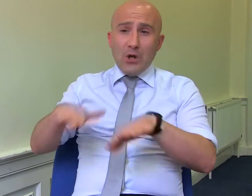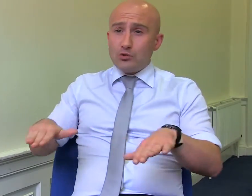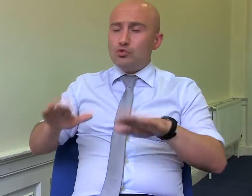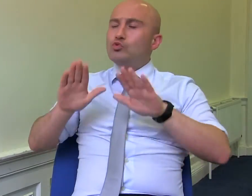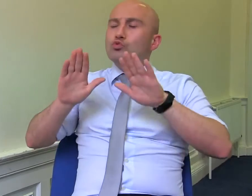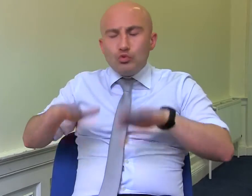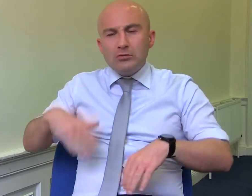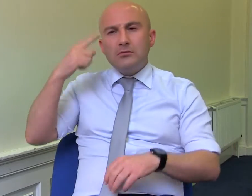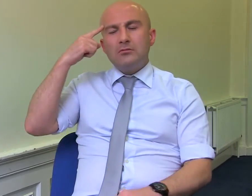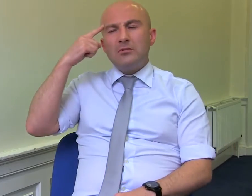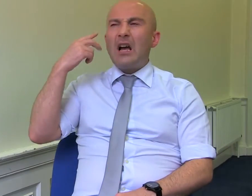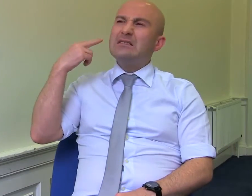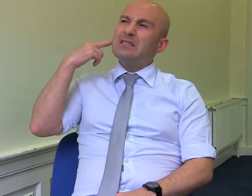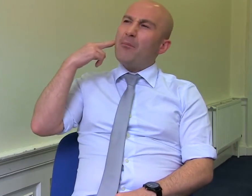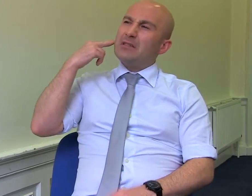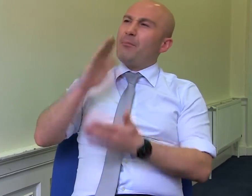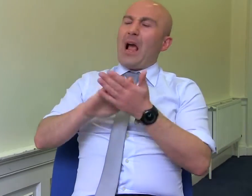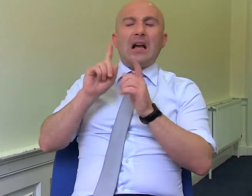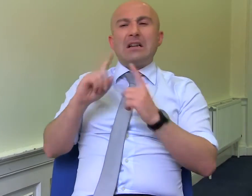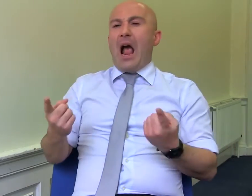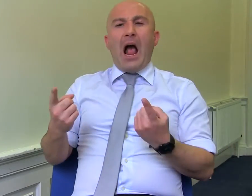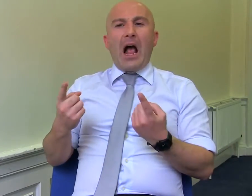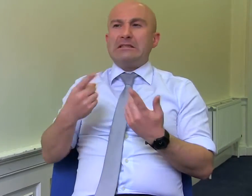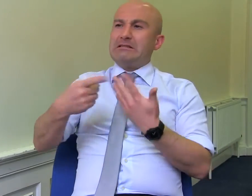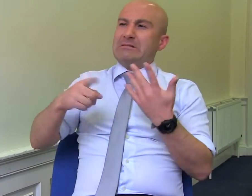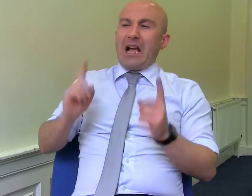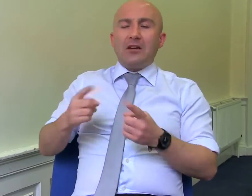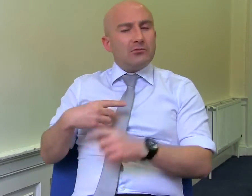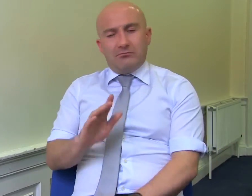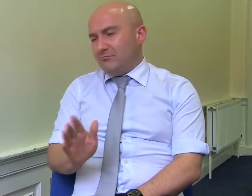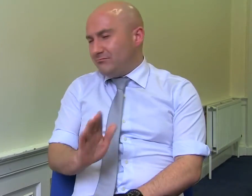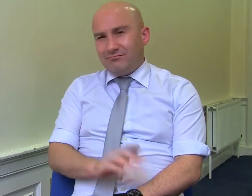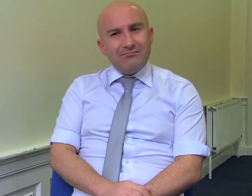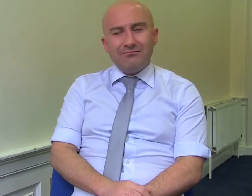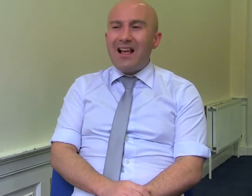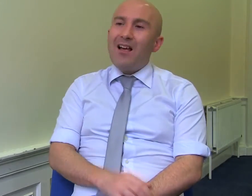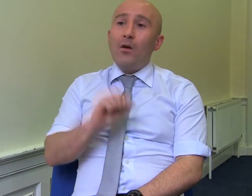I believe deaf children should never think deafness means “I can’t do certain things”.